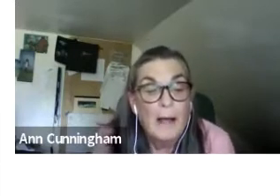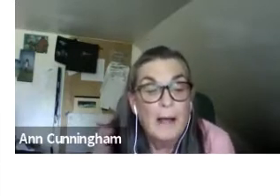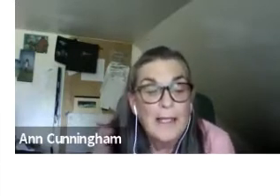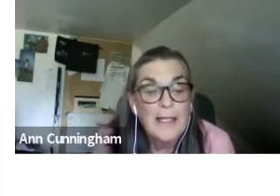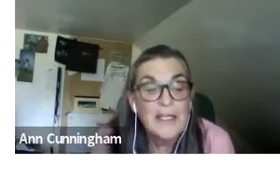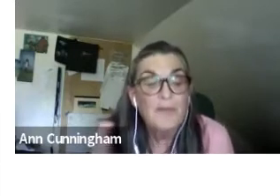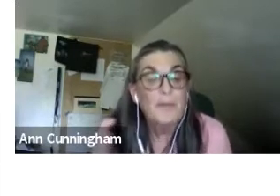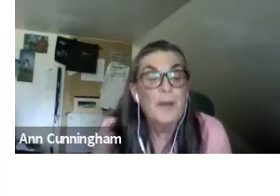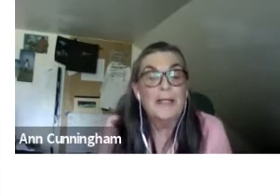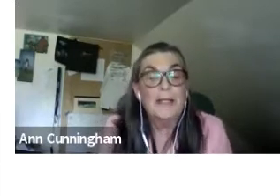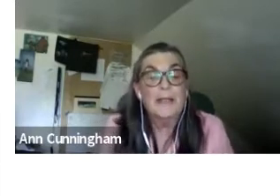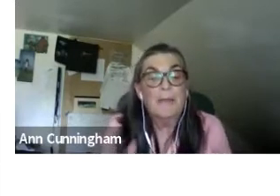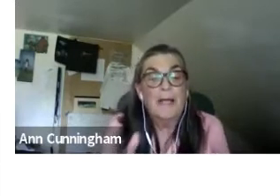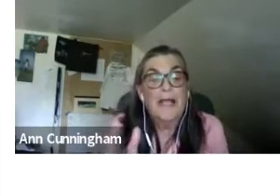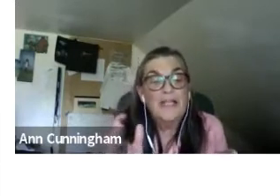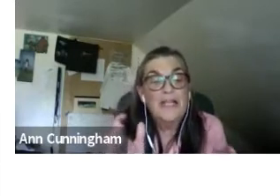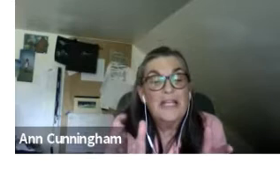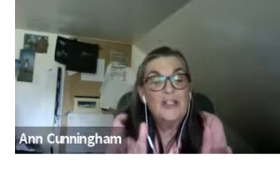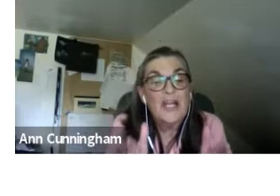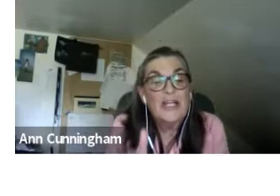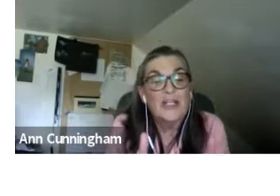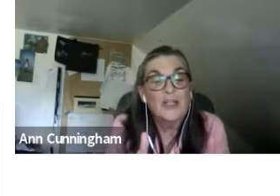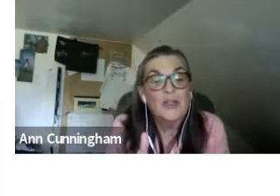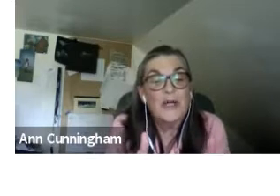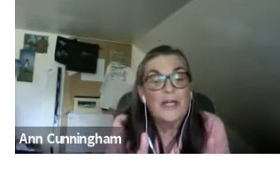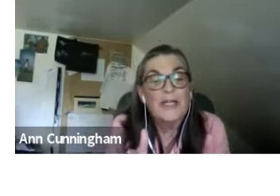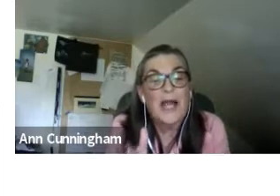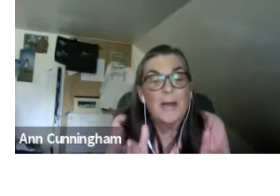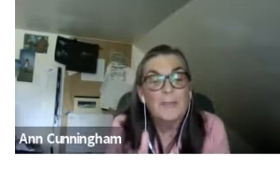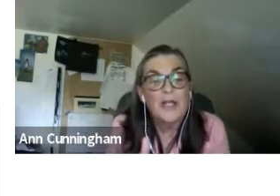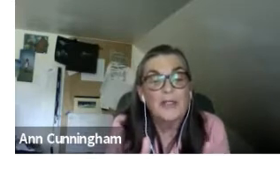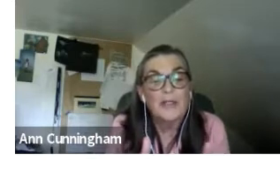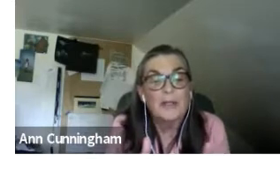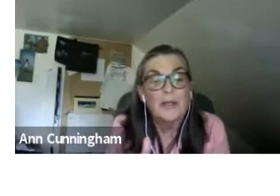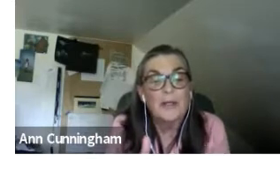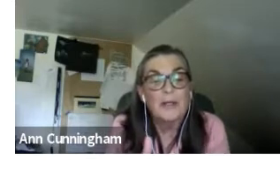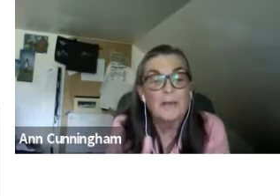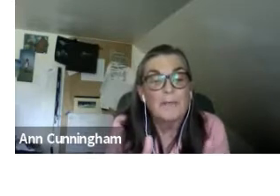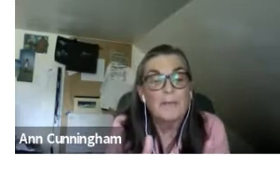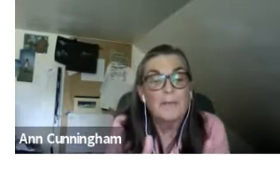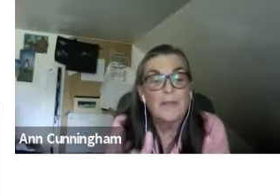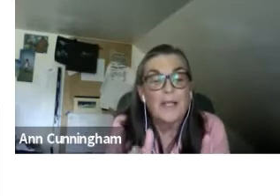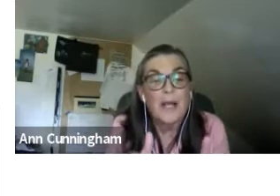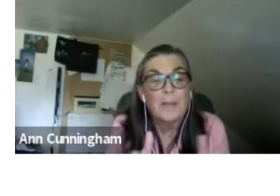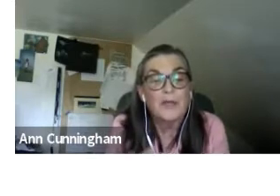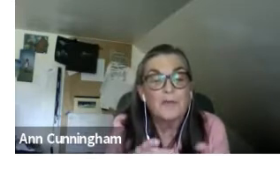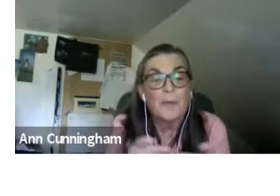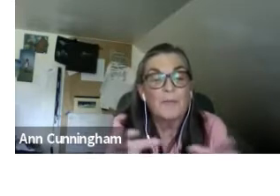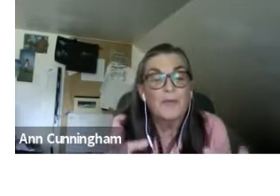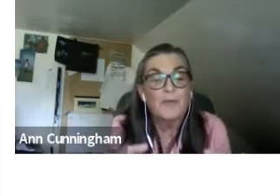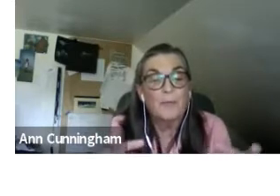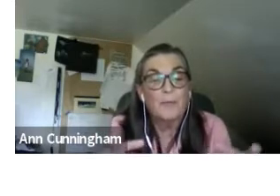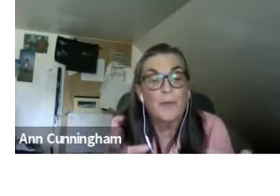I discovered that by having each side illustrated the object from different points